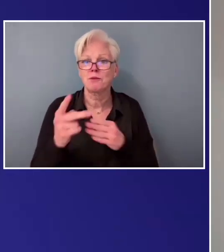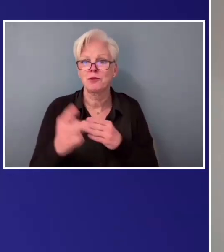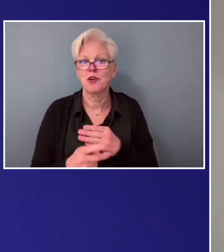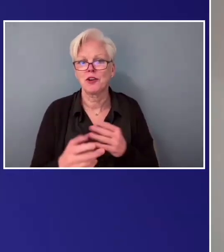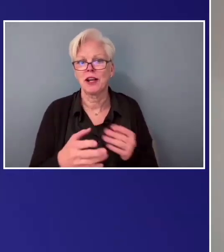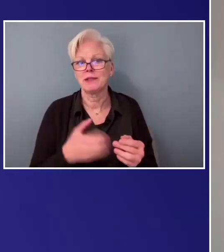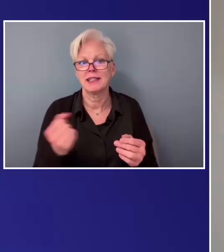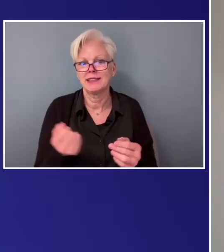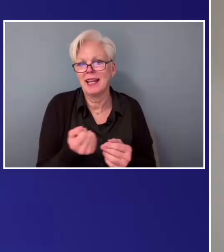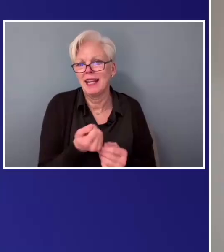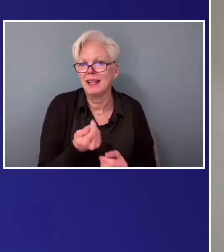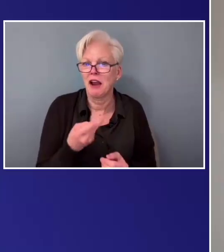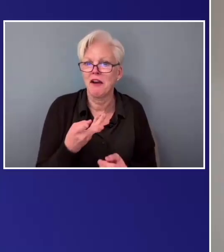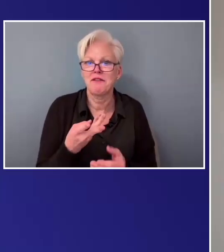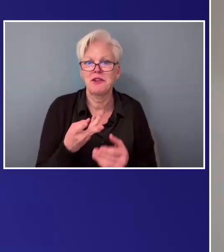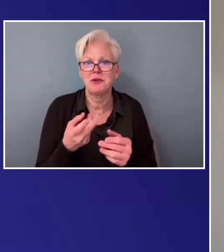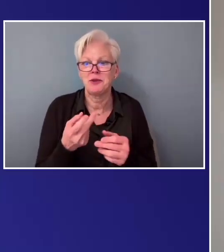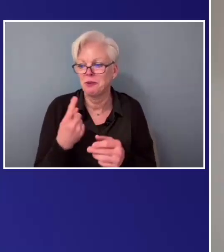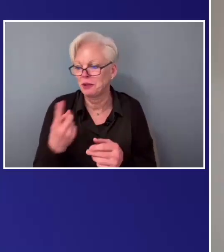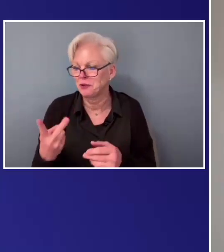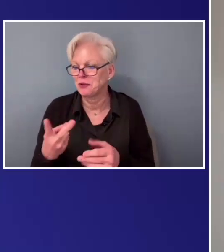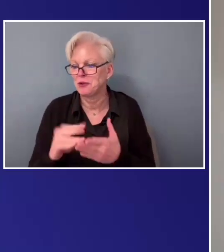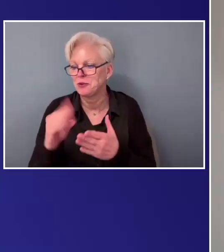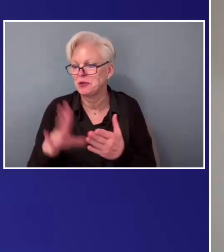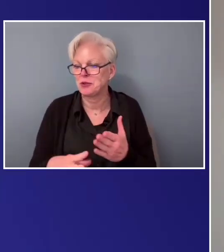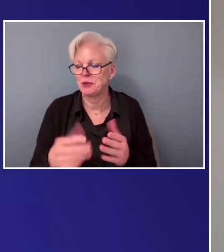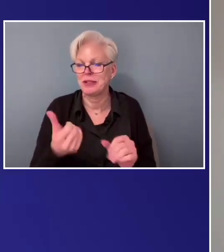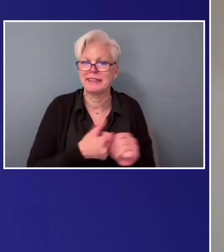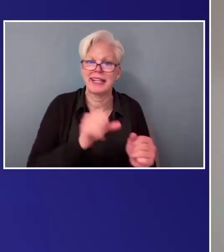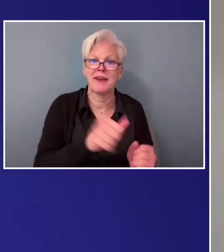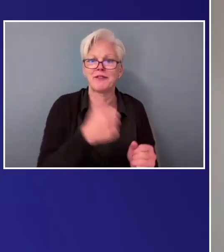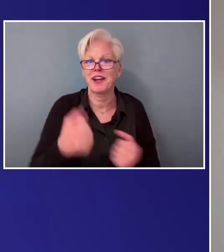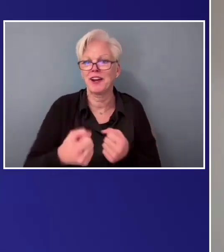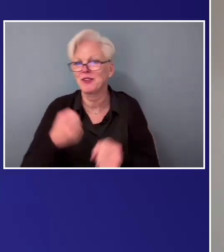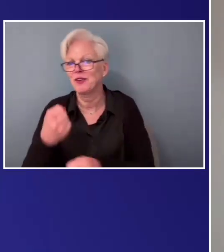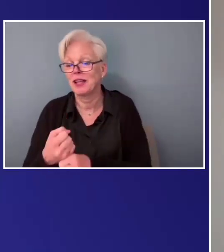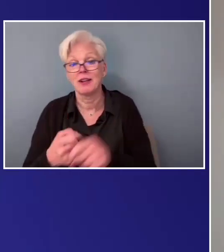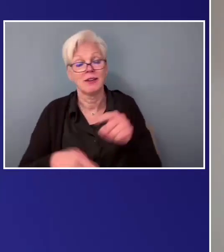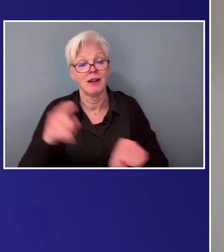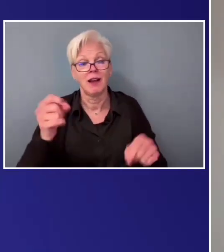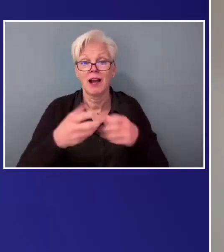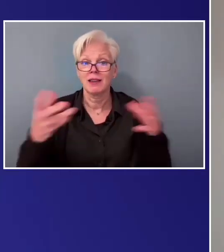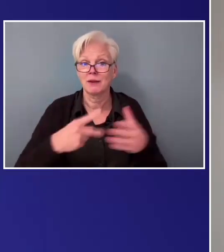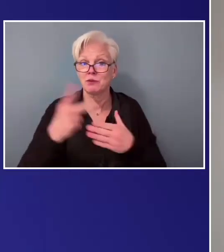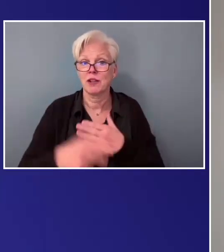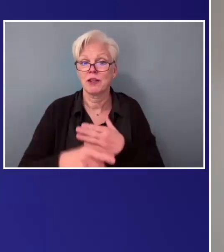two every other year. And so you have a vast number of programs that end up being really, really small.